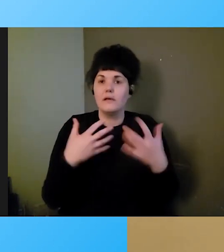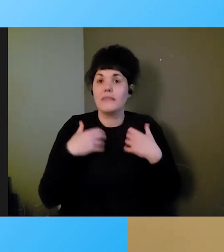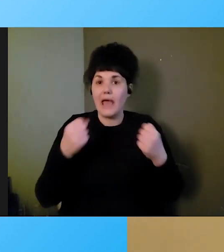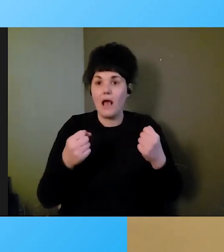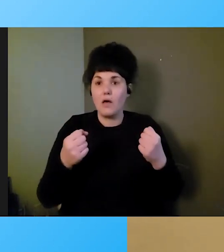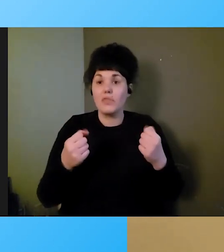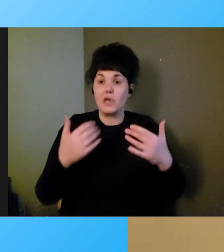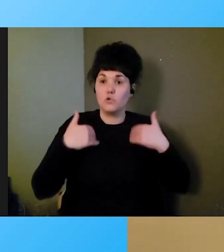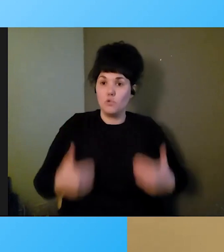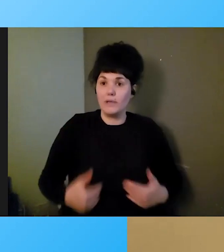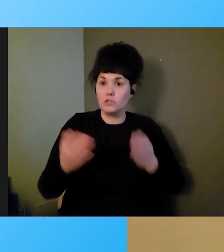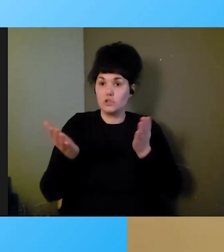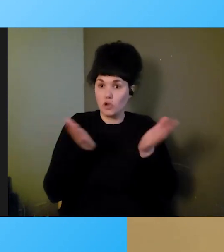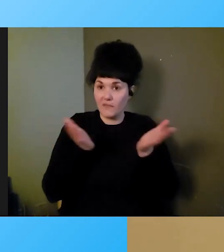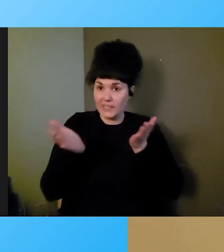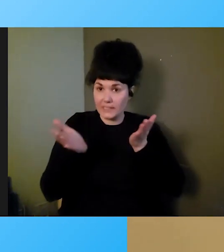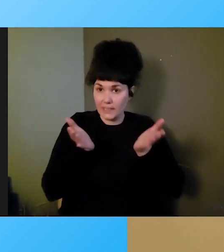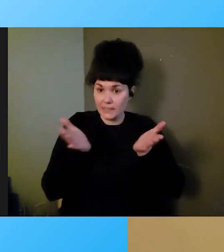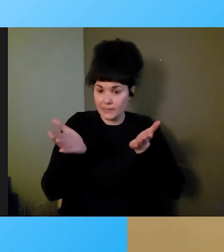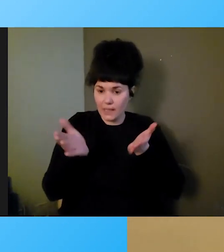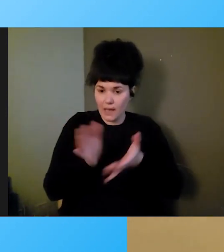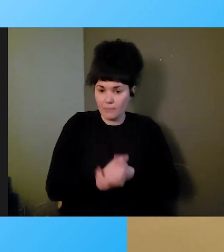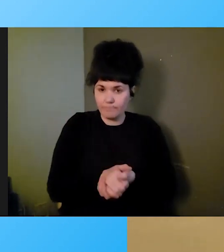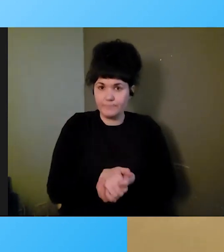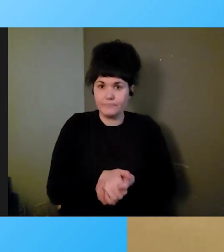services centers for Medicare